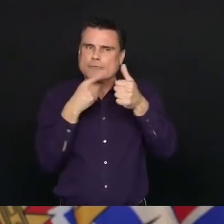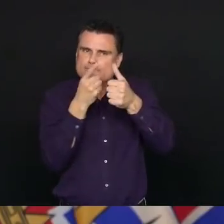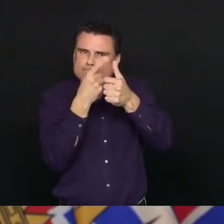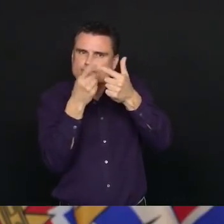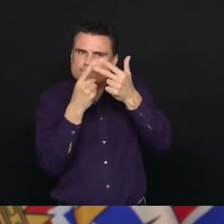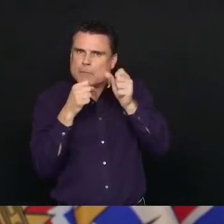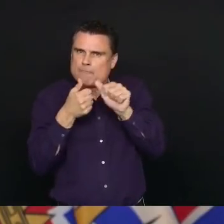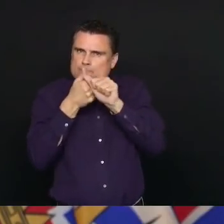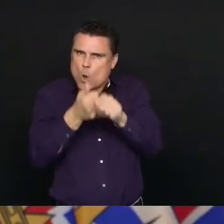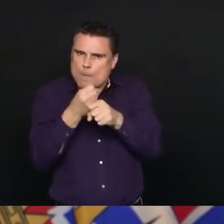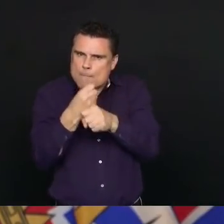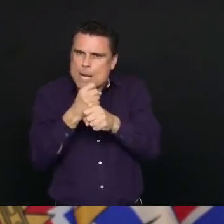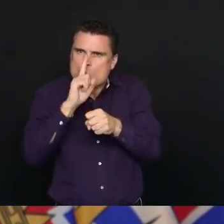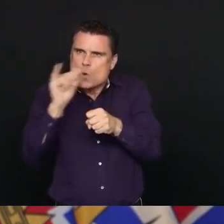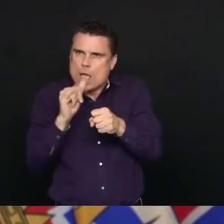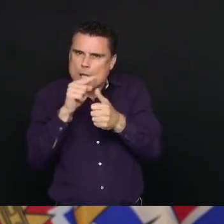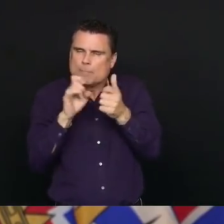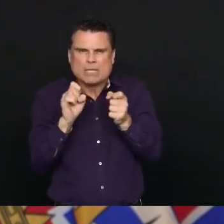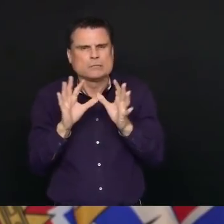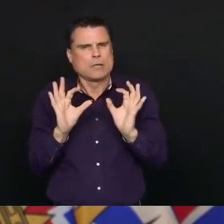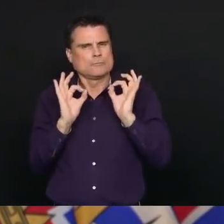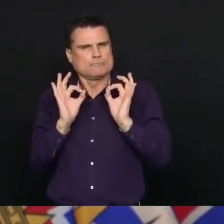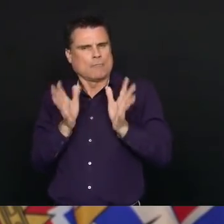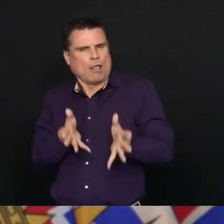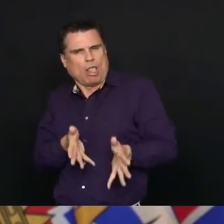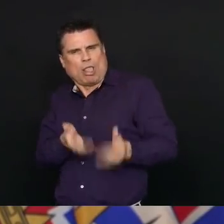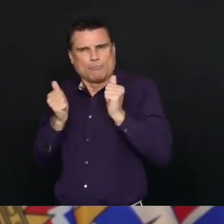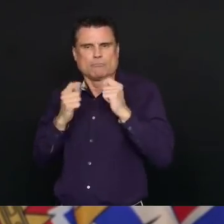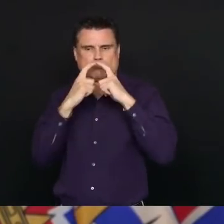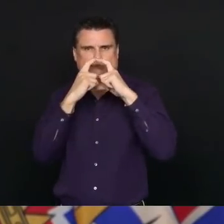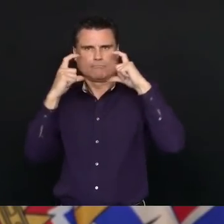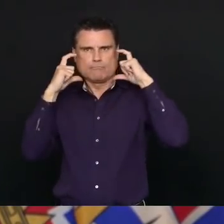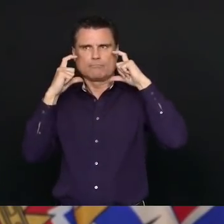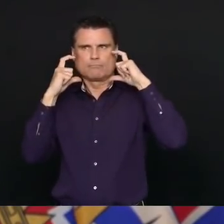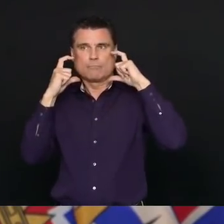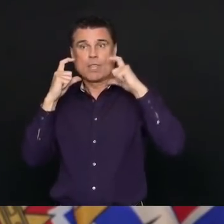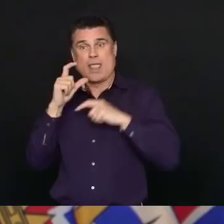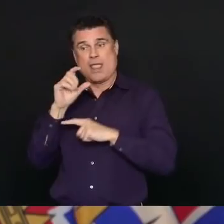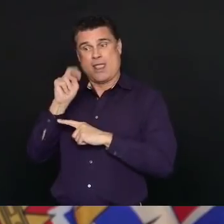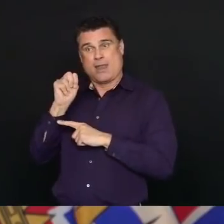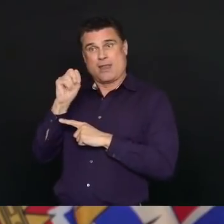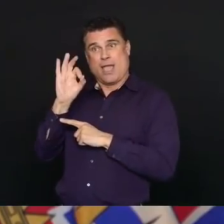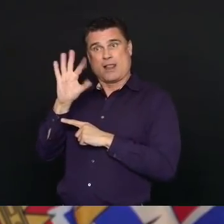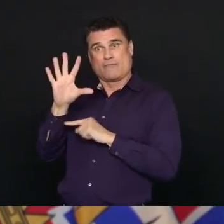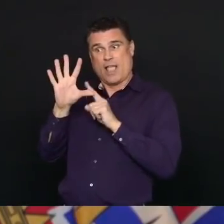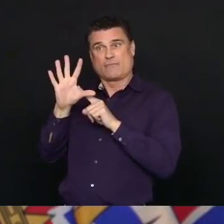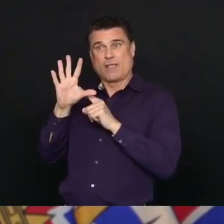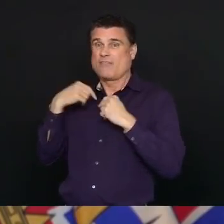be fluid resistance and a few other criteria. There are many types of M 95 particular respirators that you can buy at hardware